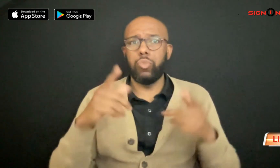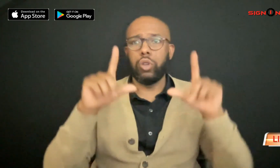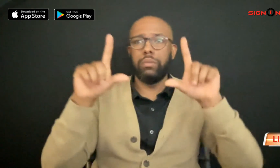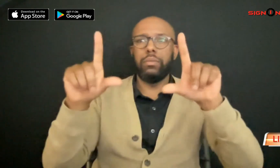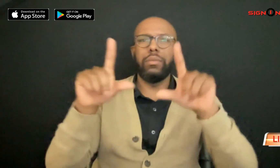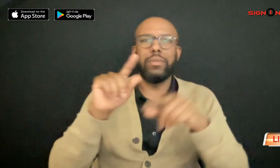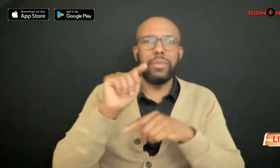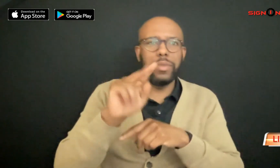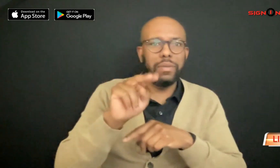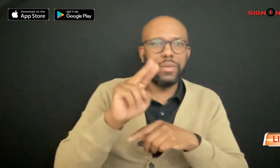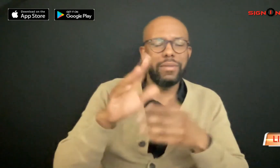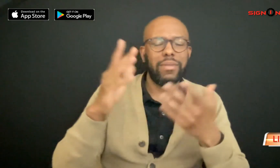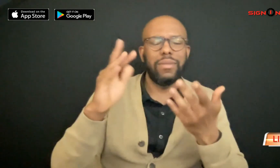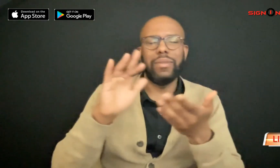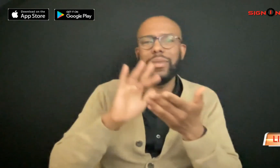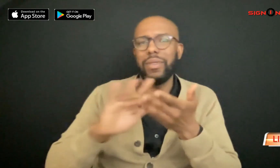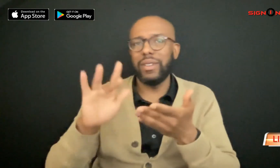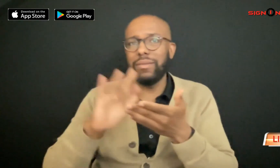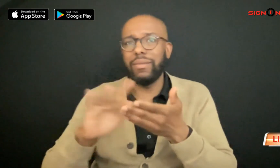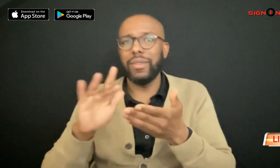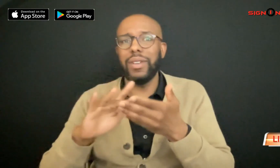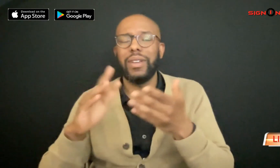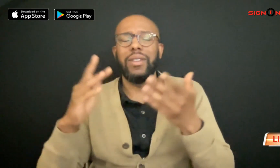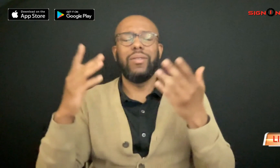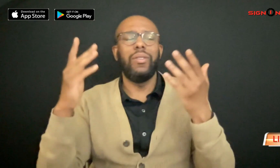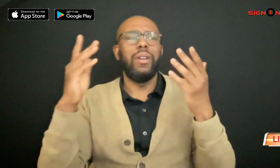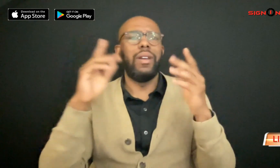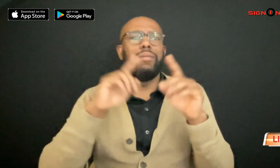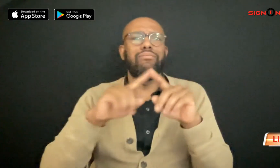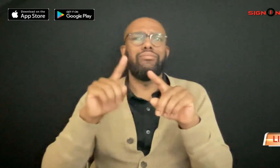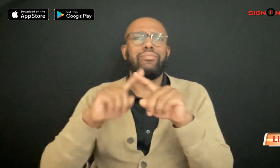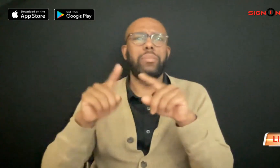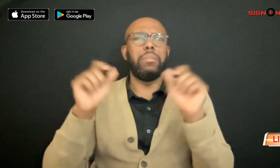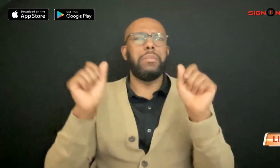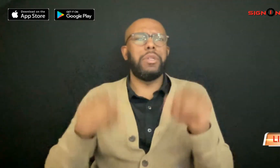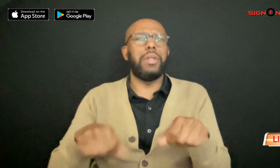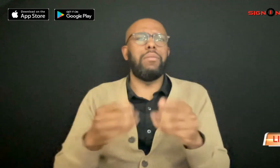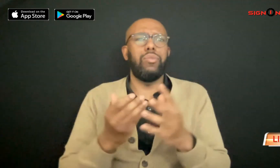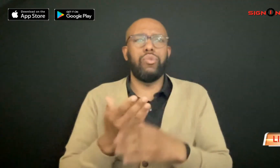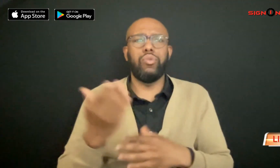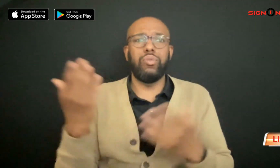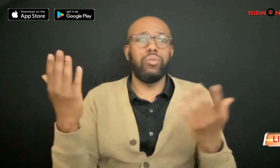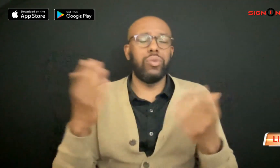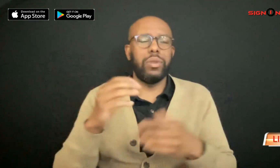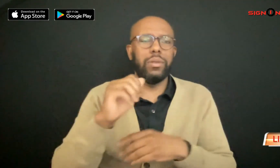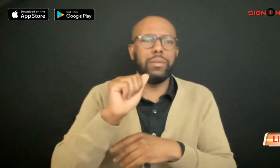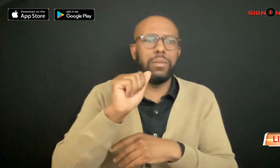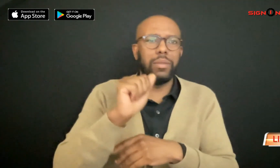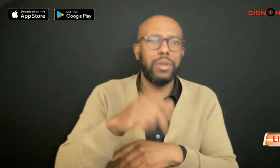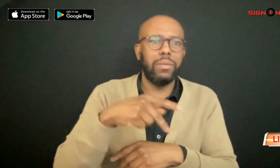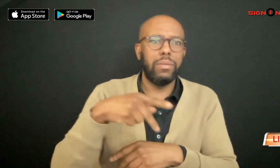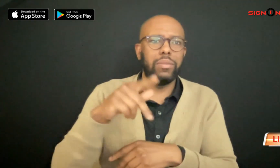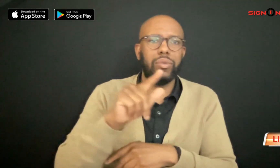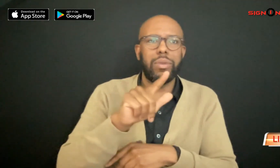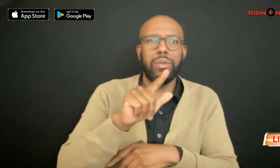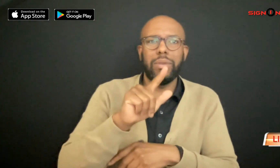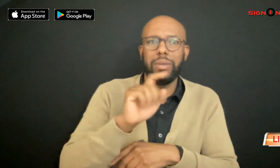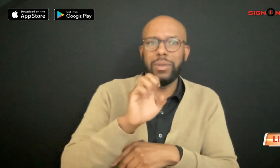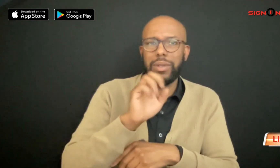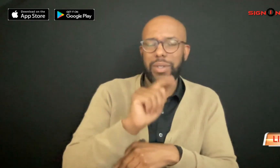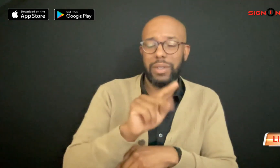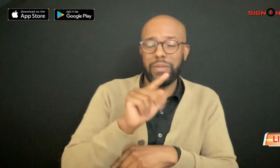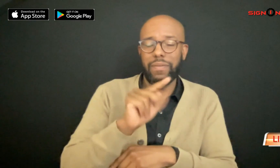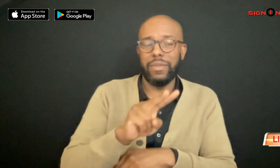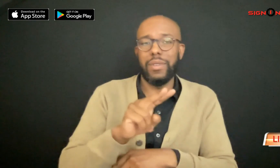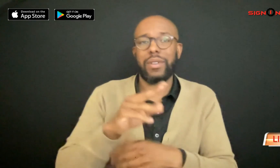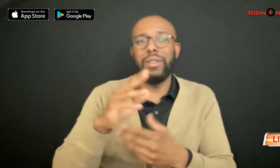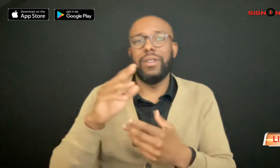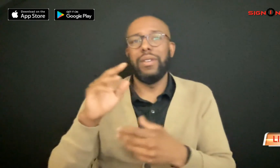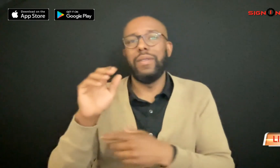if you prefer to watch on television or an iPad you can watch on Apple TV Amazon and